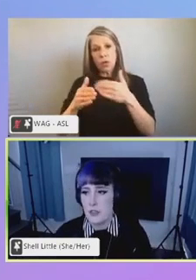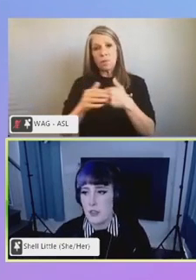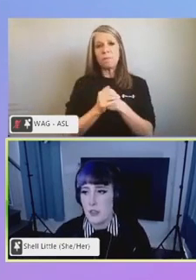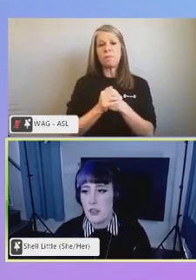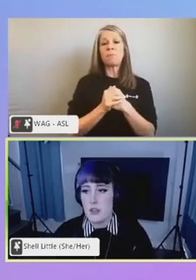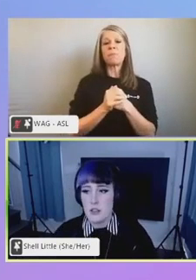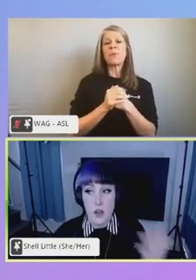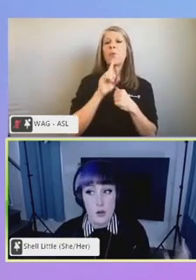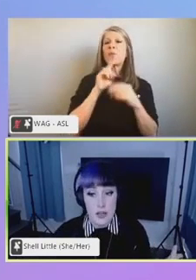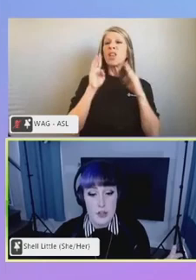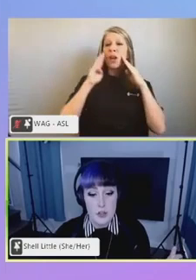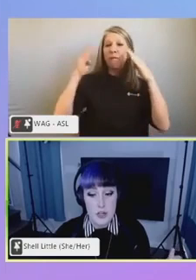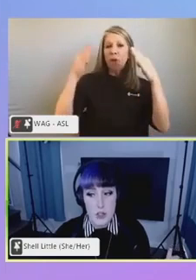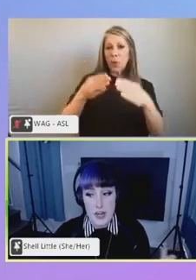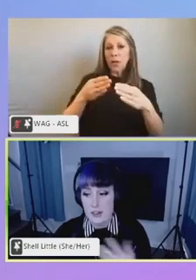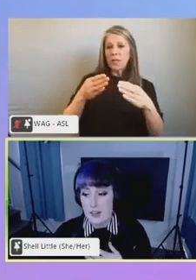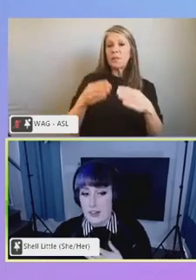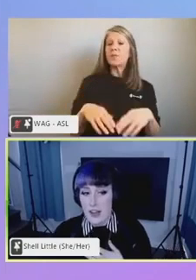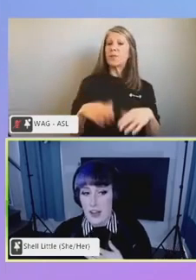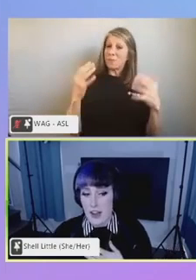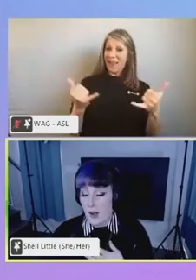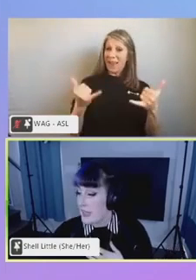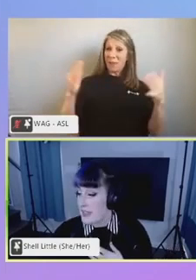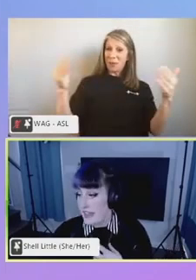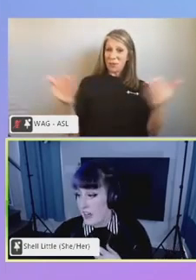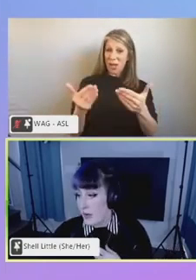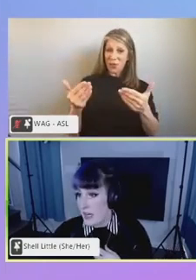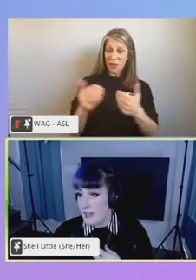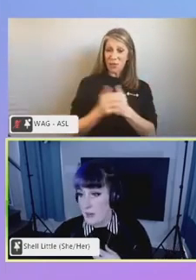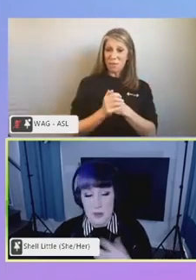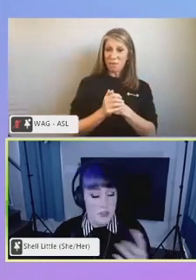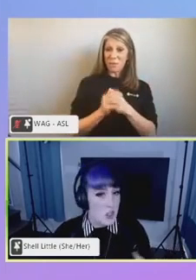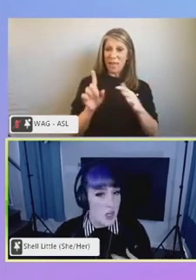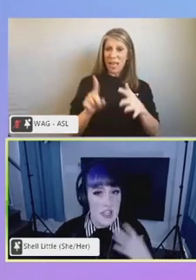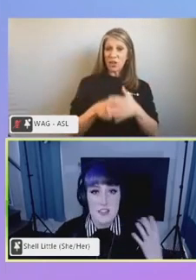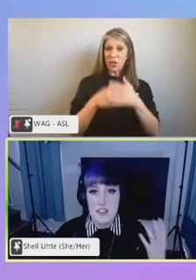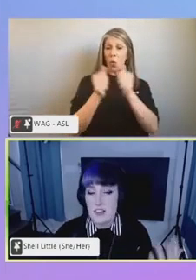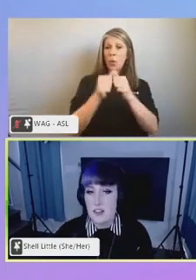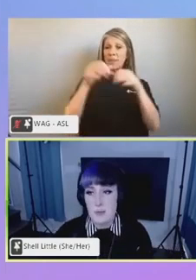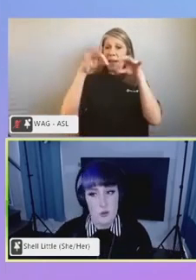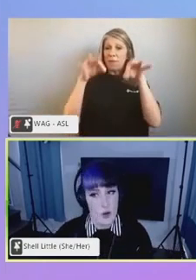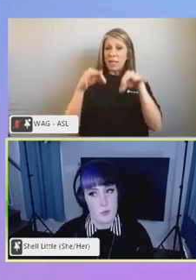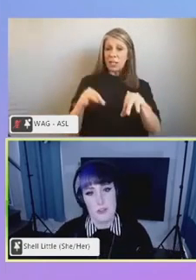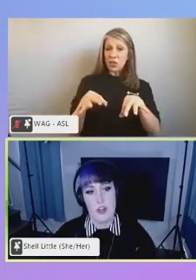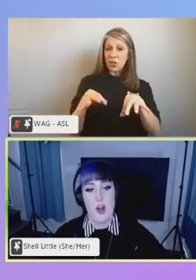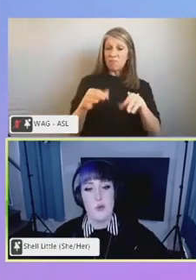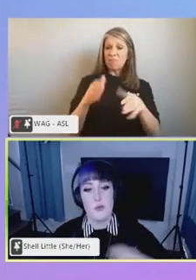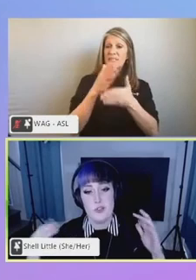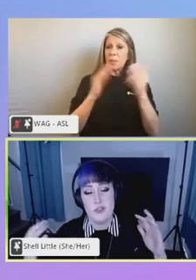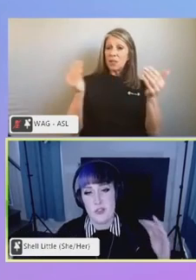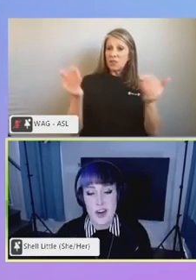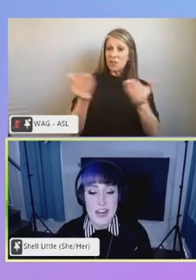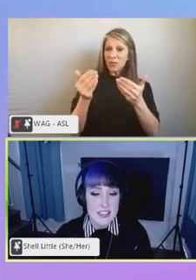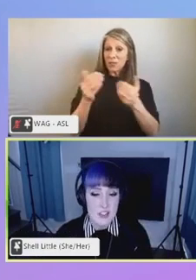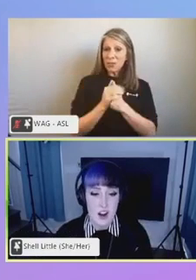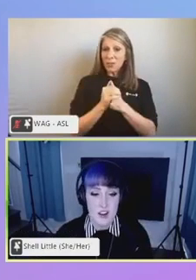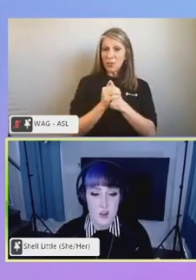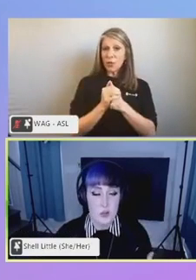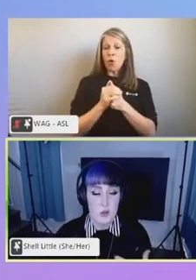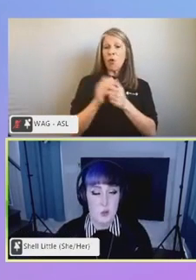at the -- three the way through fourths of is prevention and then the ball of the contact will be in pipeline So and prevention. introduction. Let's get going